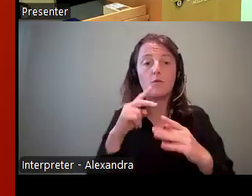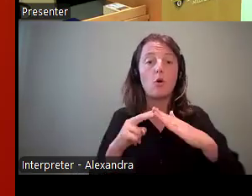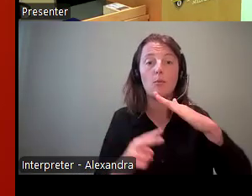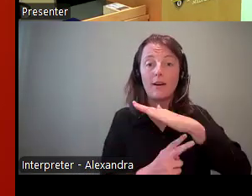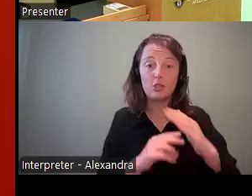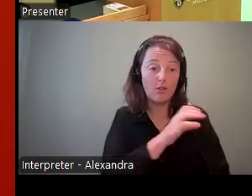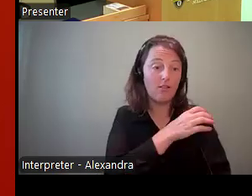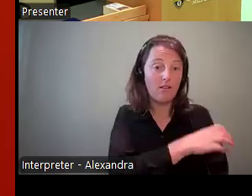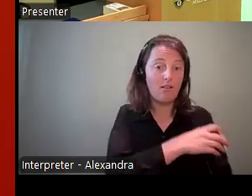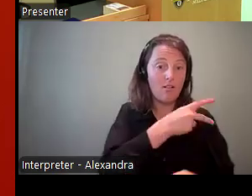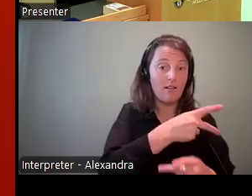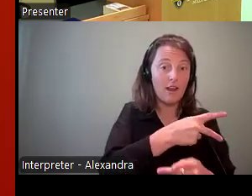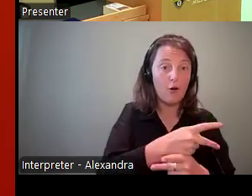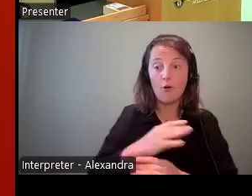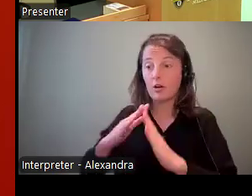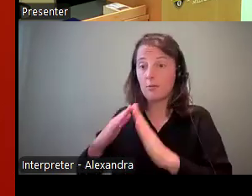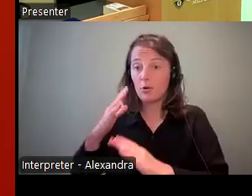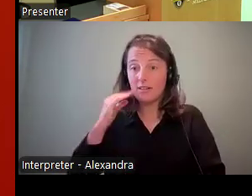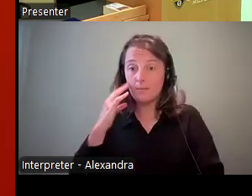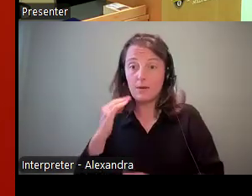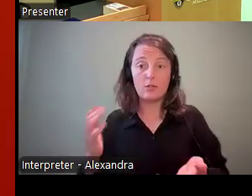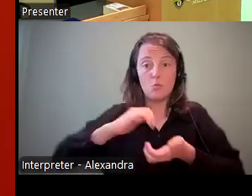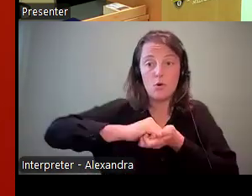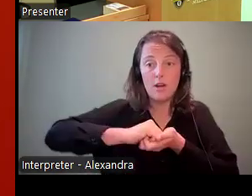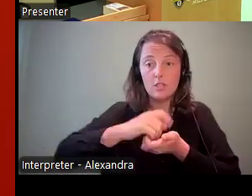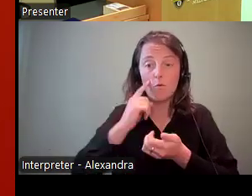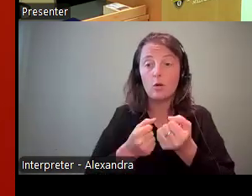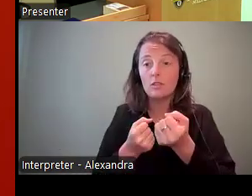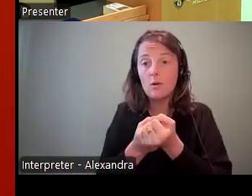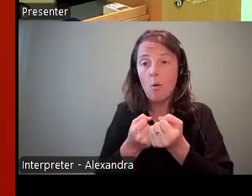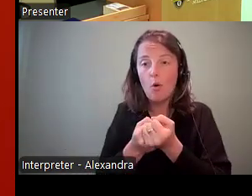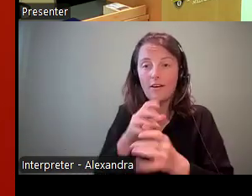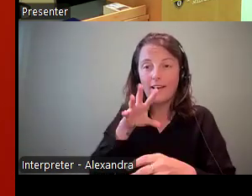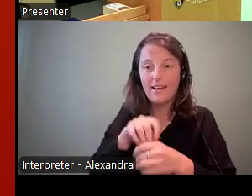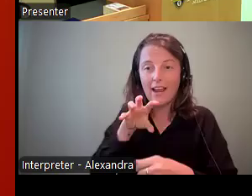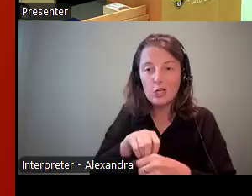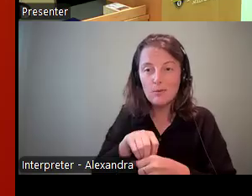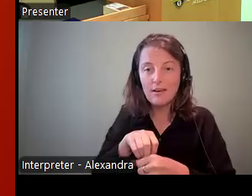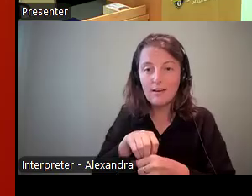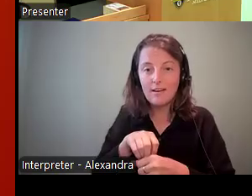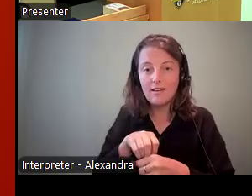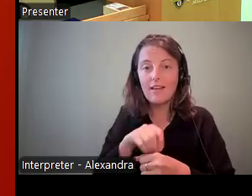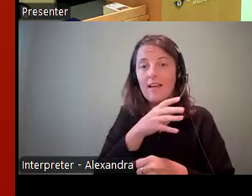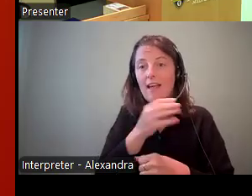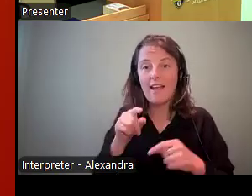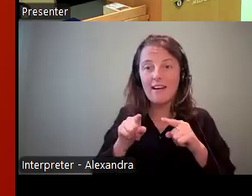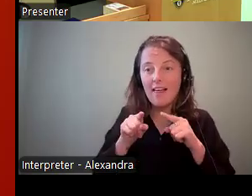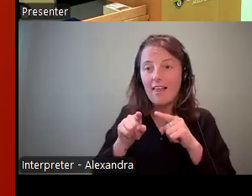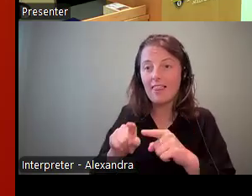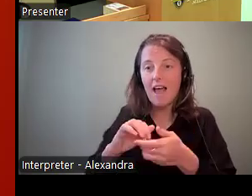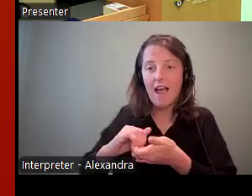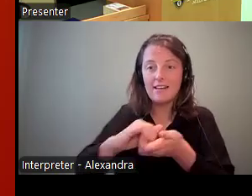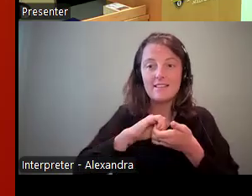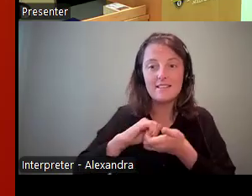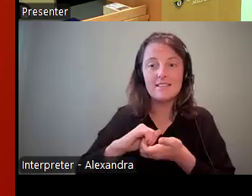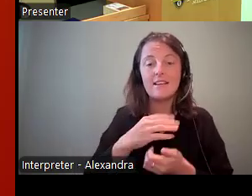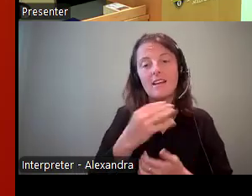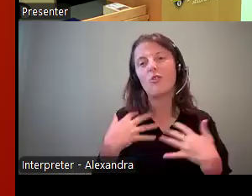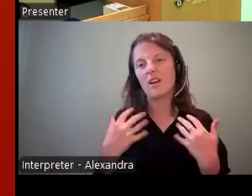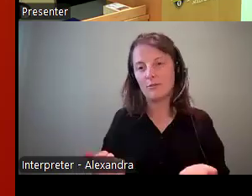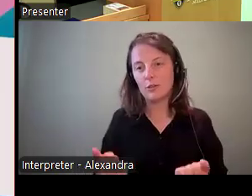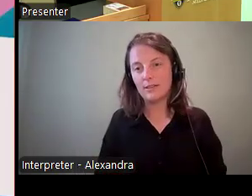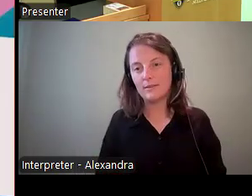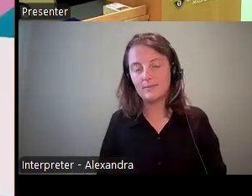to support engagement, to support alliance, and of course to support recovery.